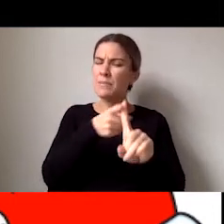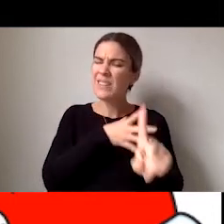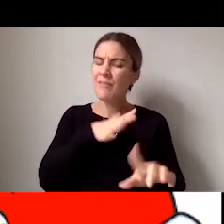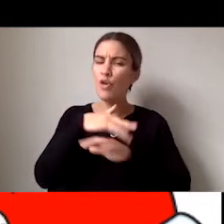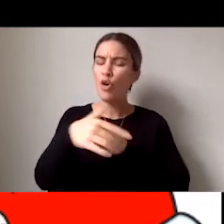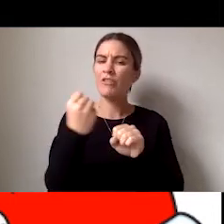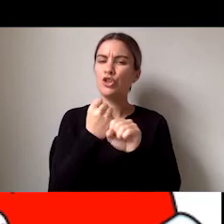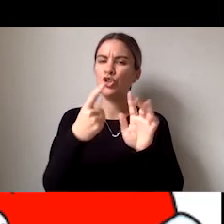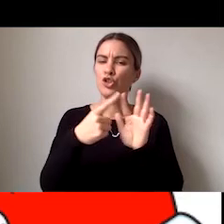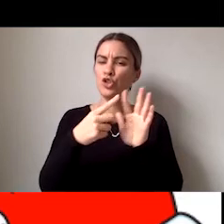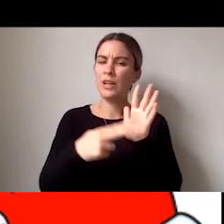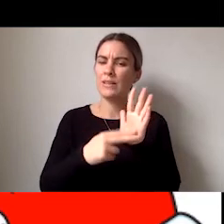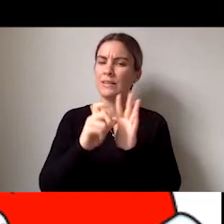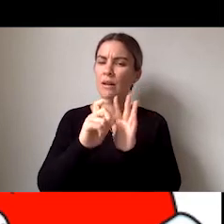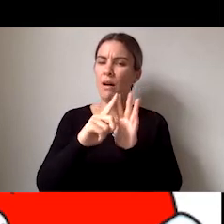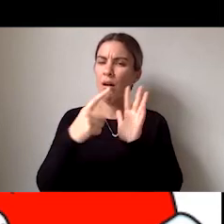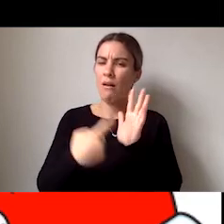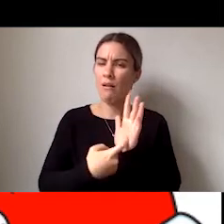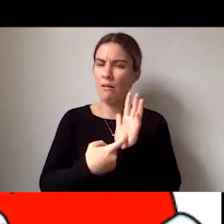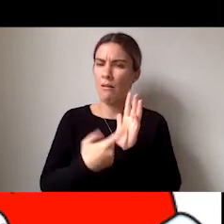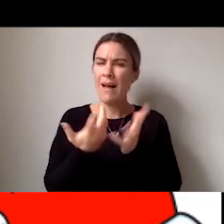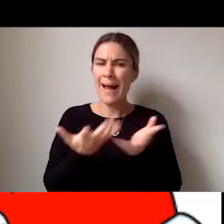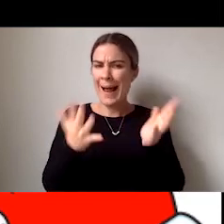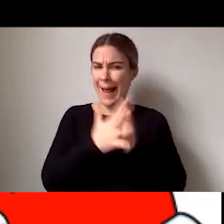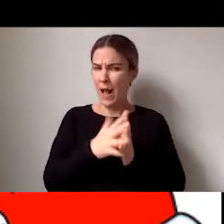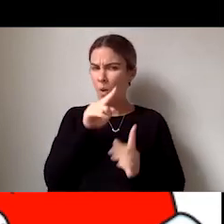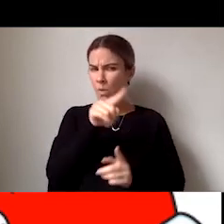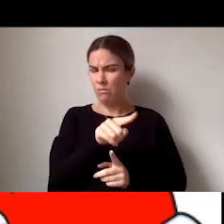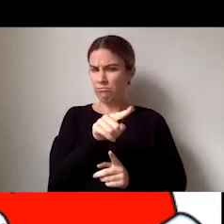people can apply this quite broadly to their work in the arts. So, first